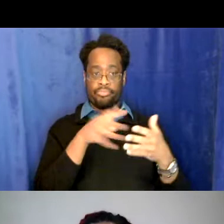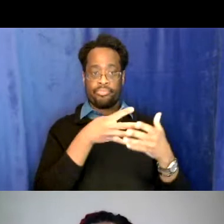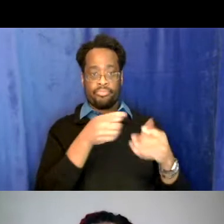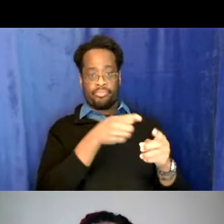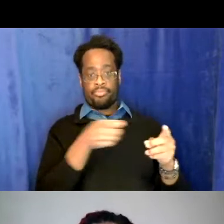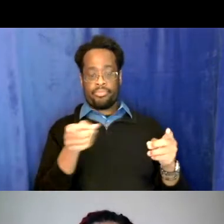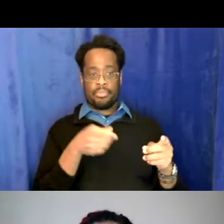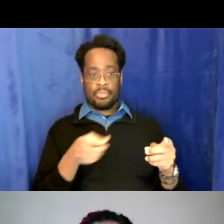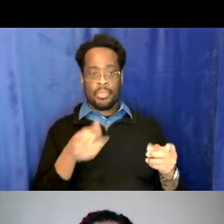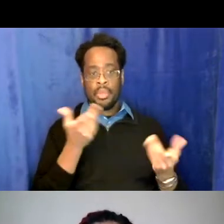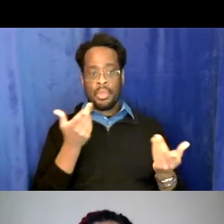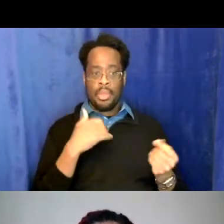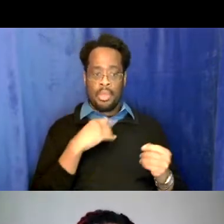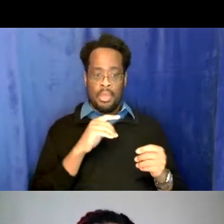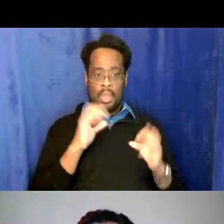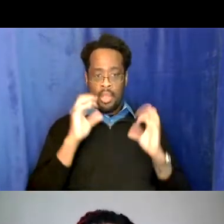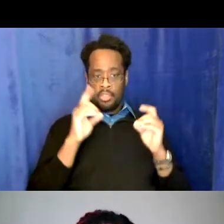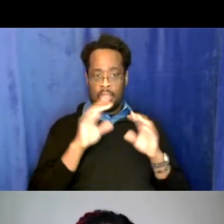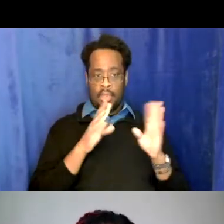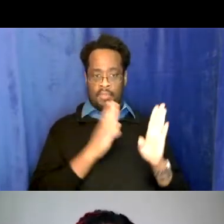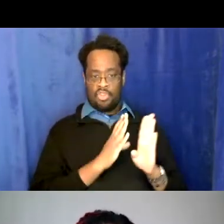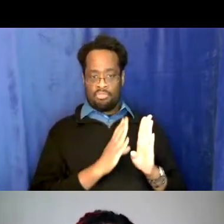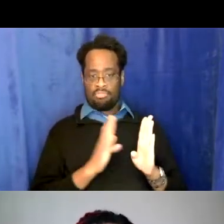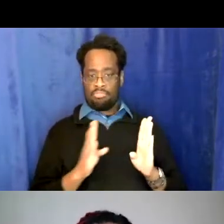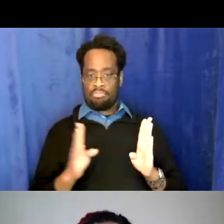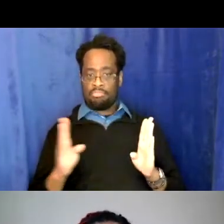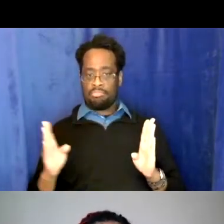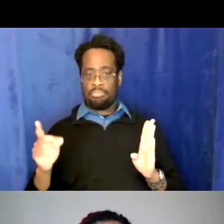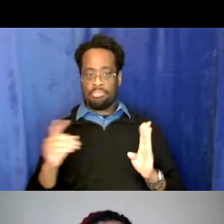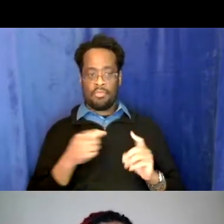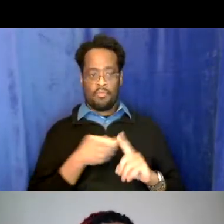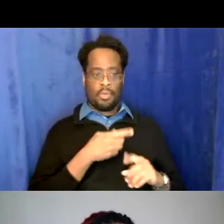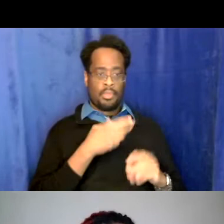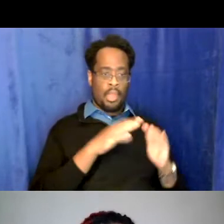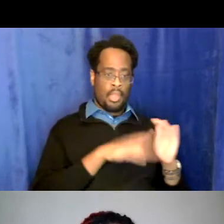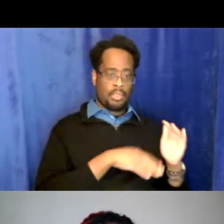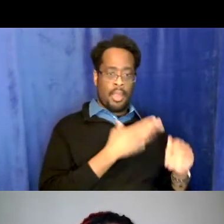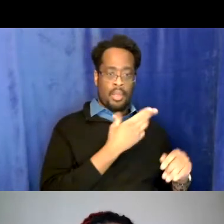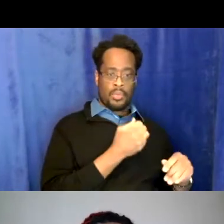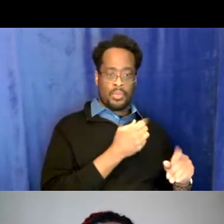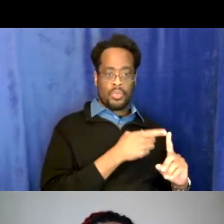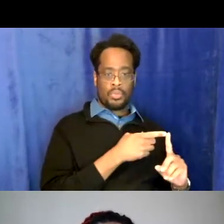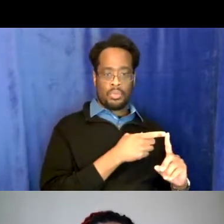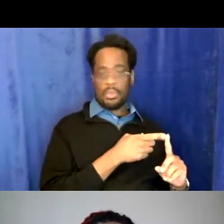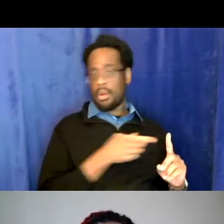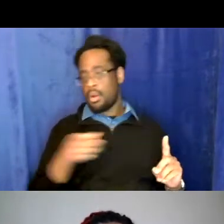pressed oppressed because of that. As you can see here at the bottom, it shows educational levels,